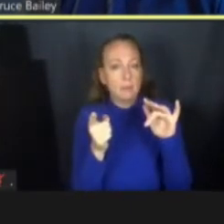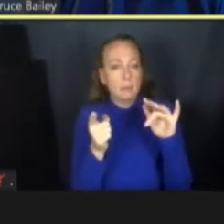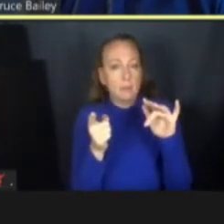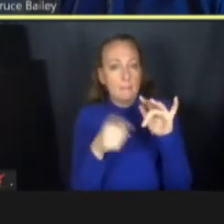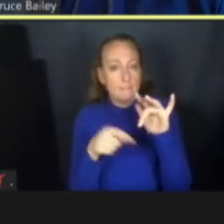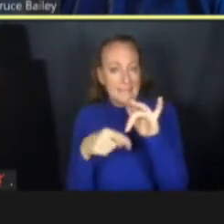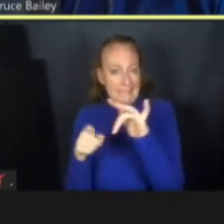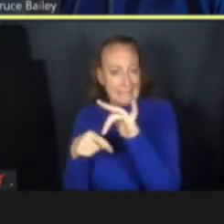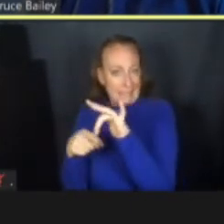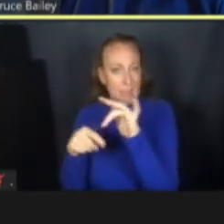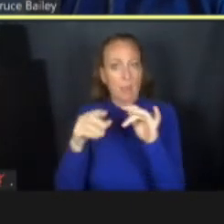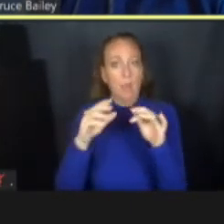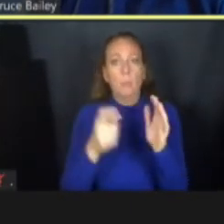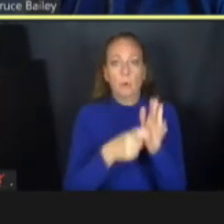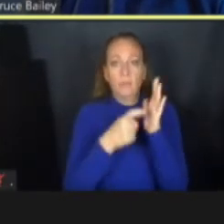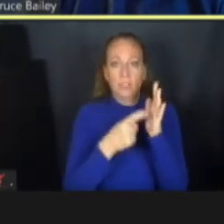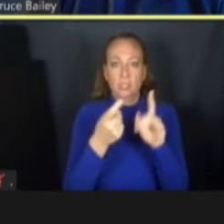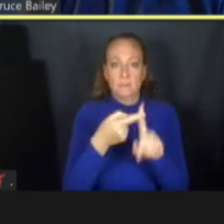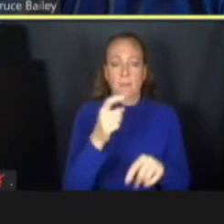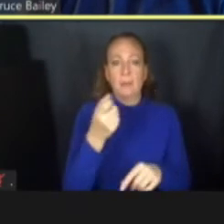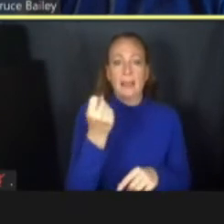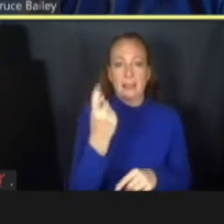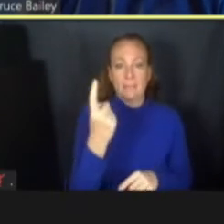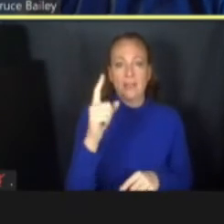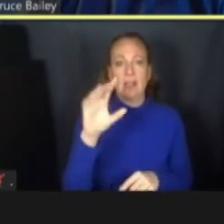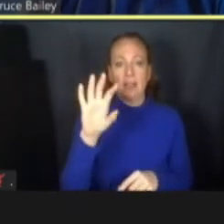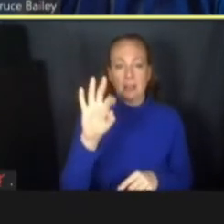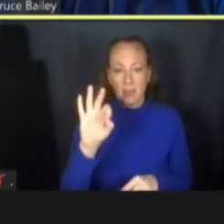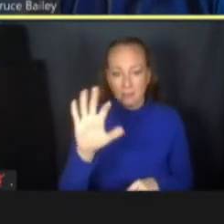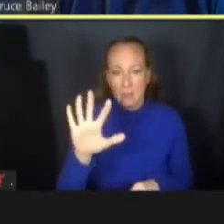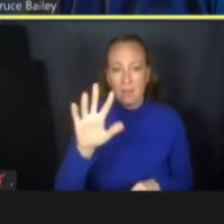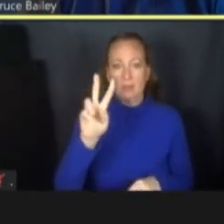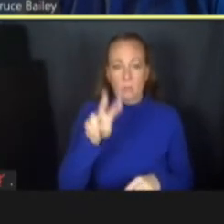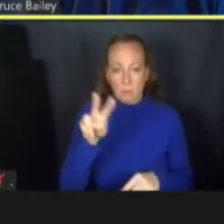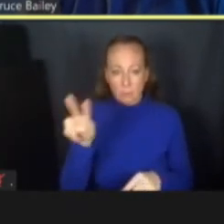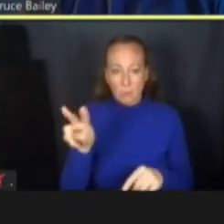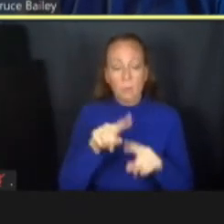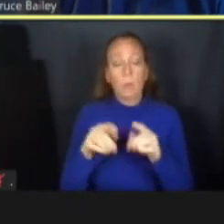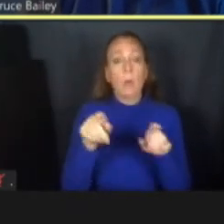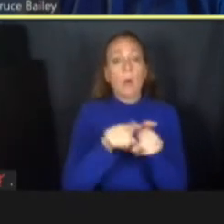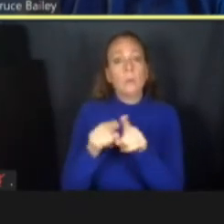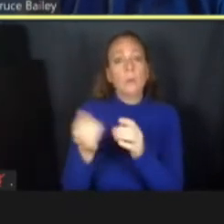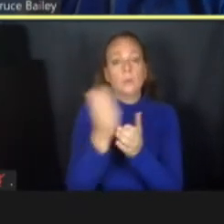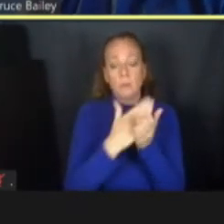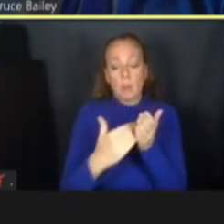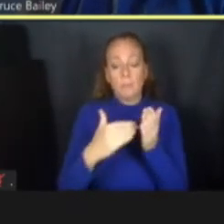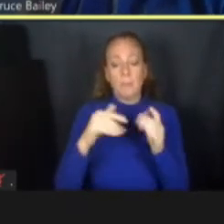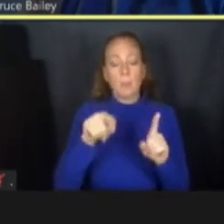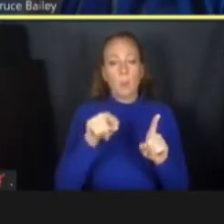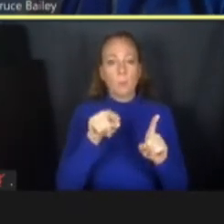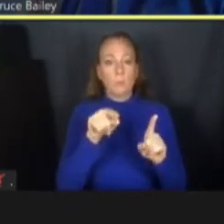of 119422, but also some of the Priority 1 checkpoints that didn't make it in to the original 508 standards